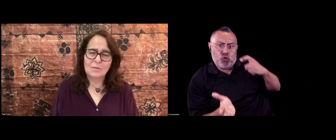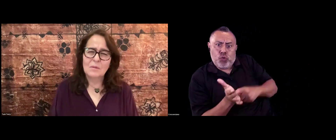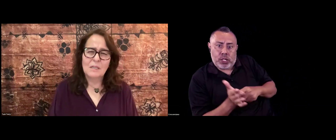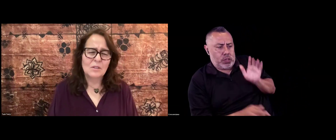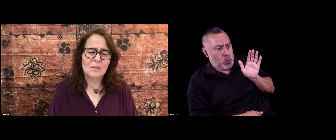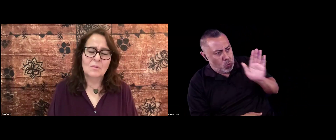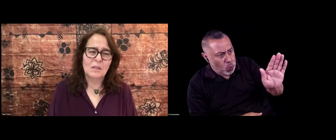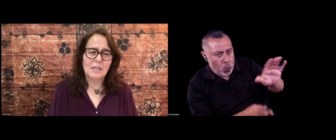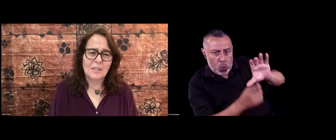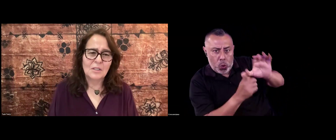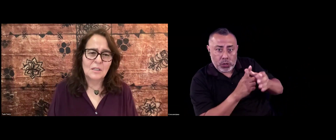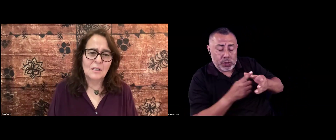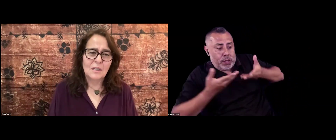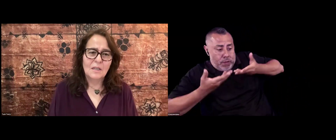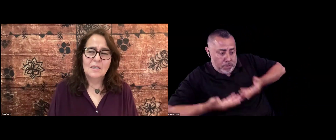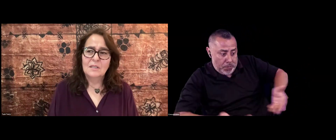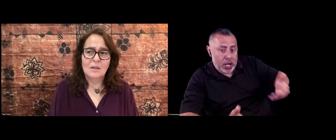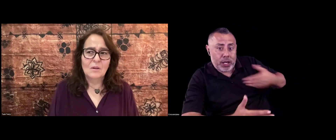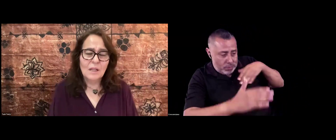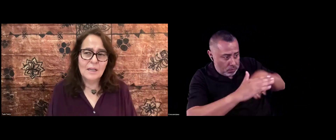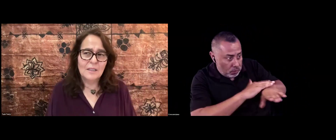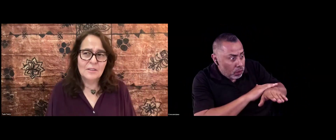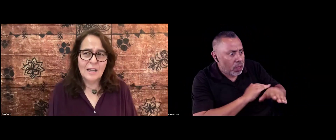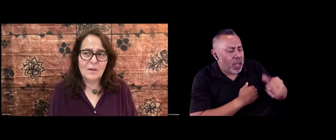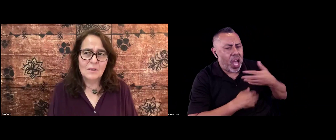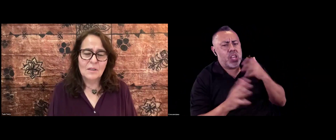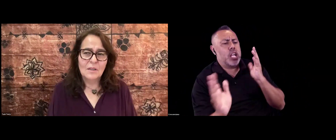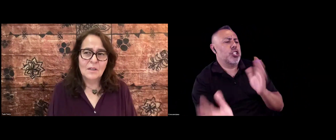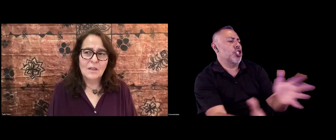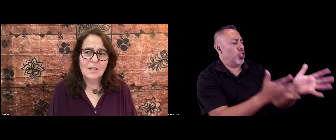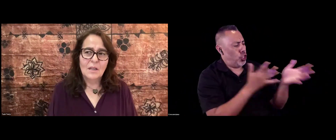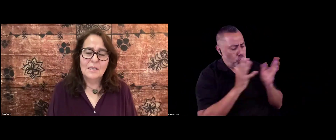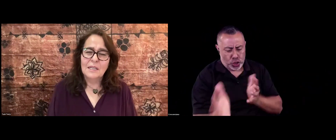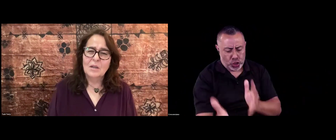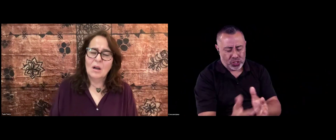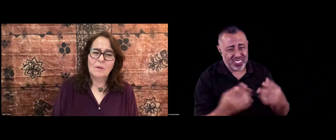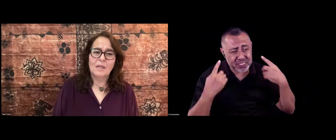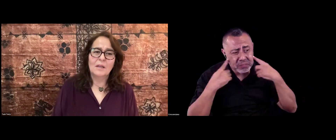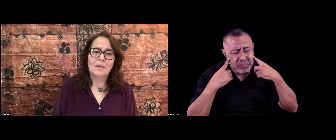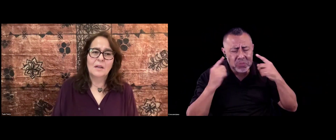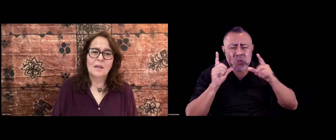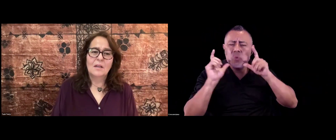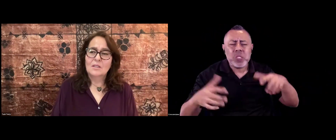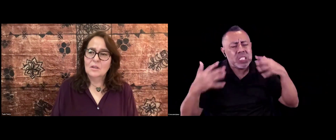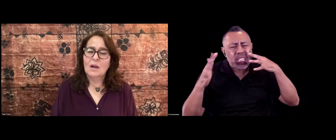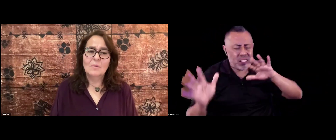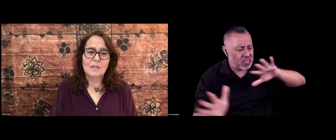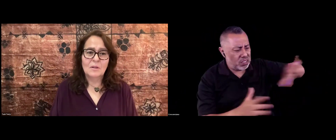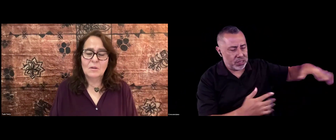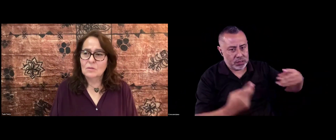That has three-dimensional communication. They don't rely on sound. And they taught me.